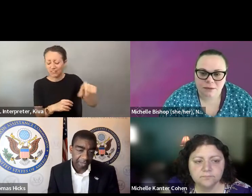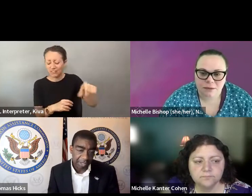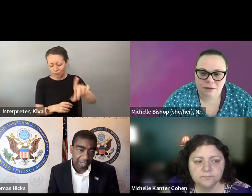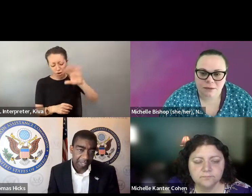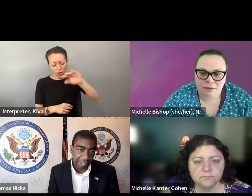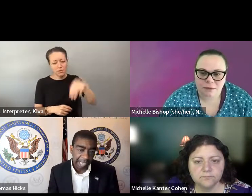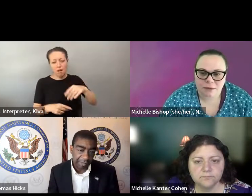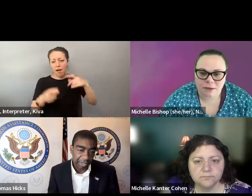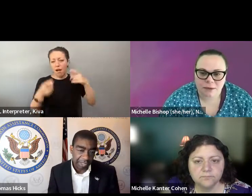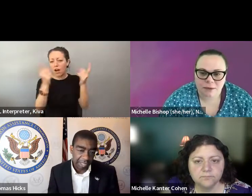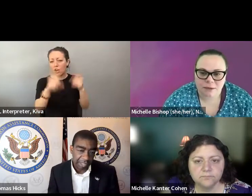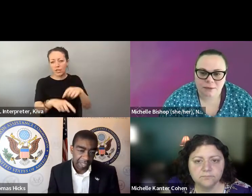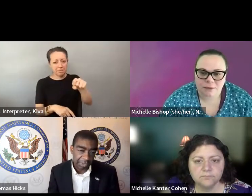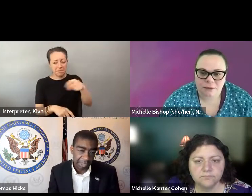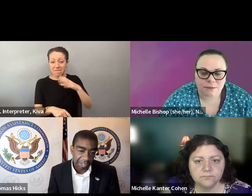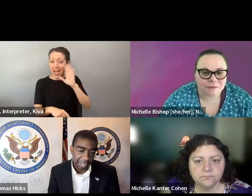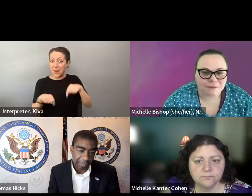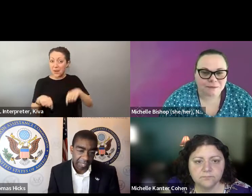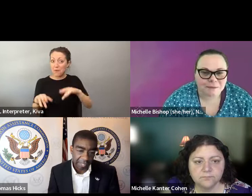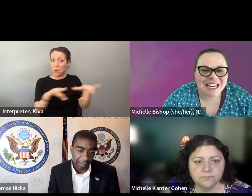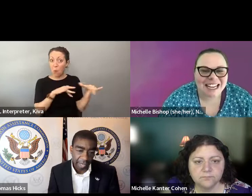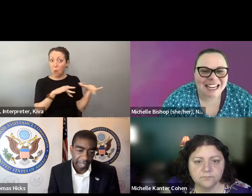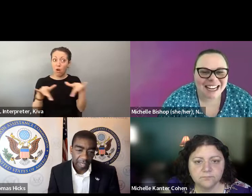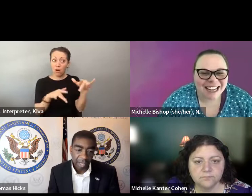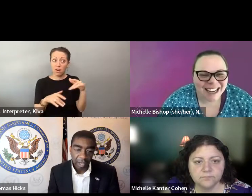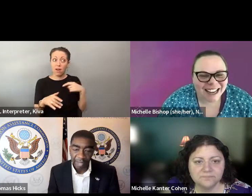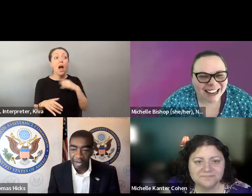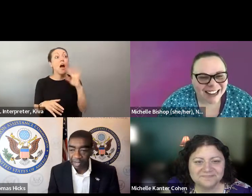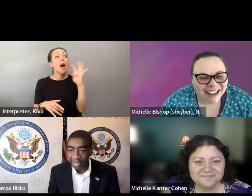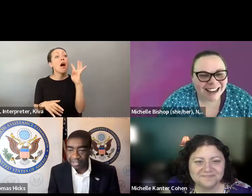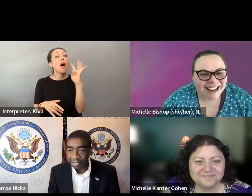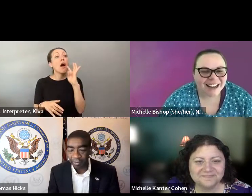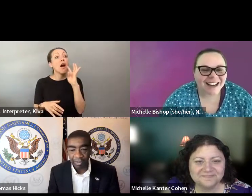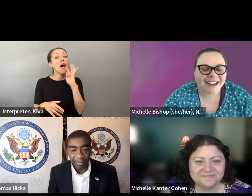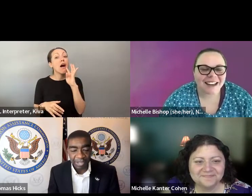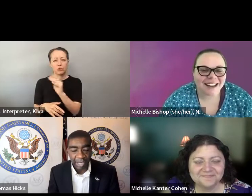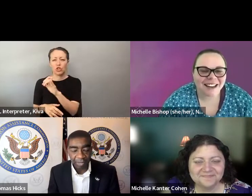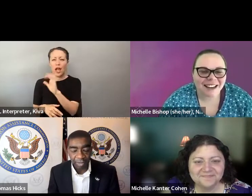the only thing I would add is that I agree 100%, And I know this is on tape. add is that I agree 100%, and I know no is on tape, so So Michelle is going to use this against me at some point about.